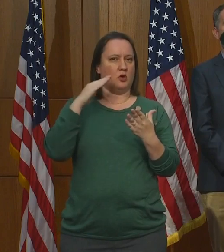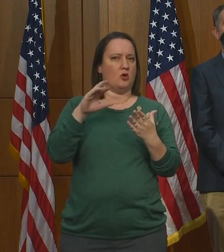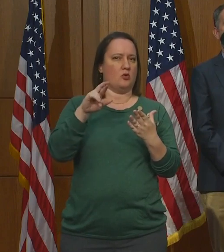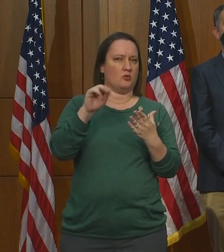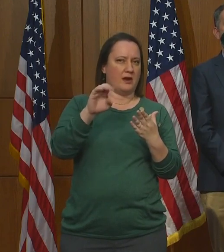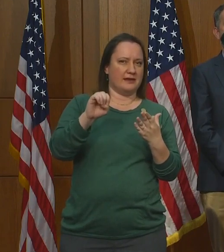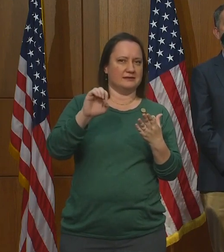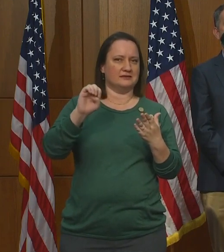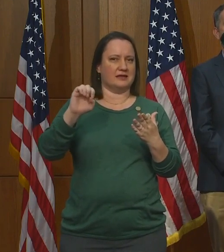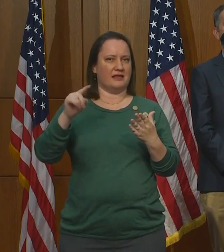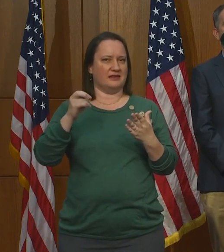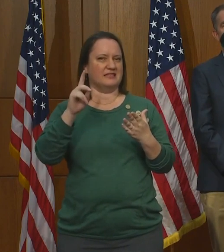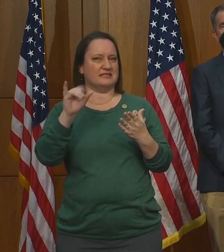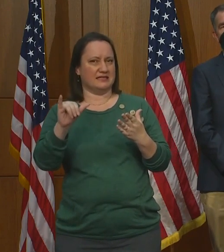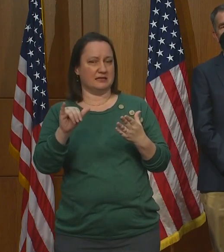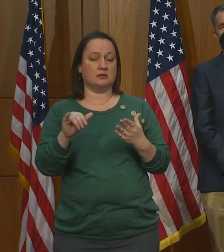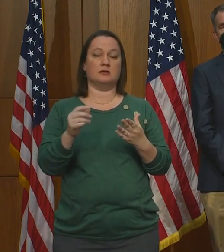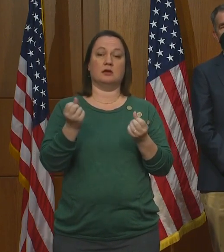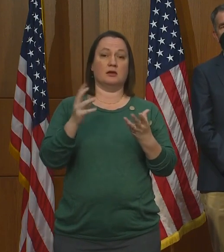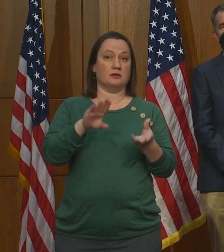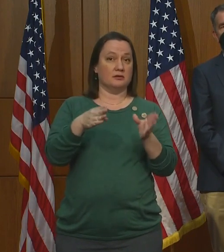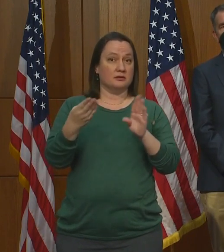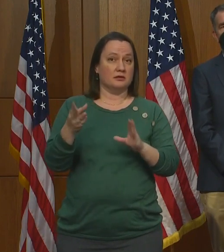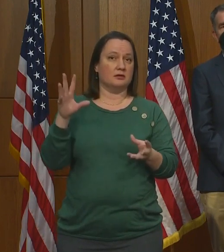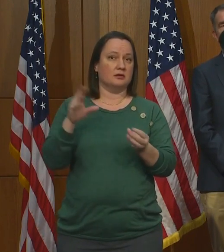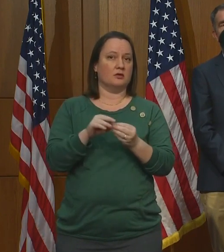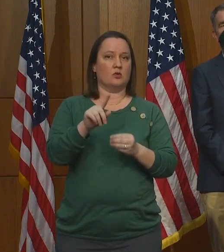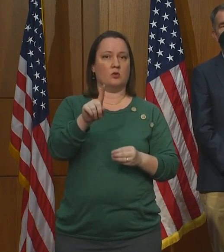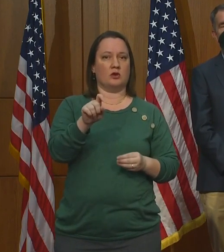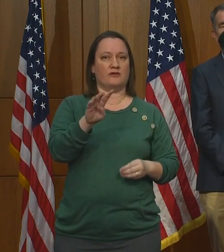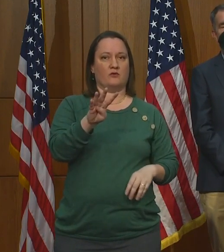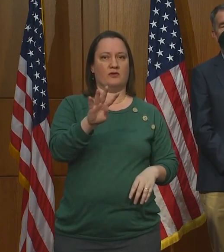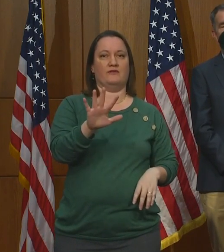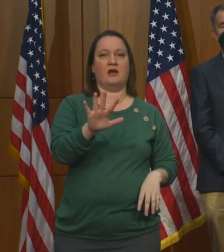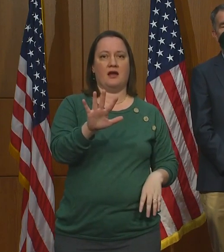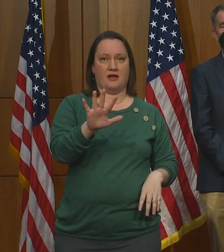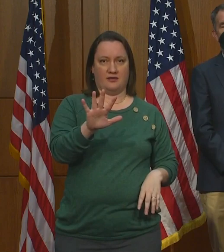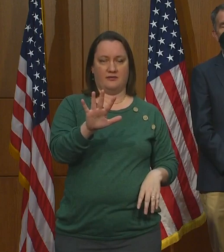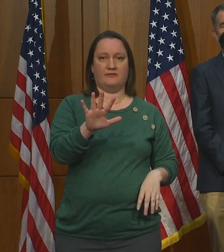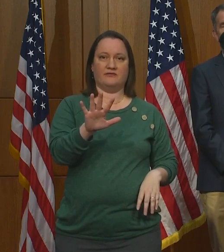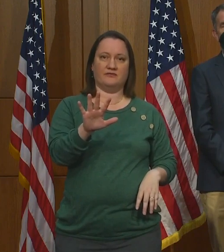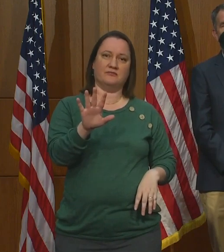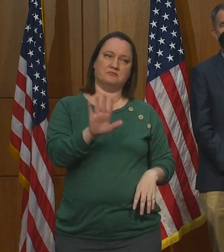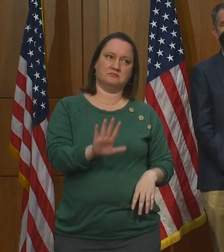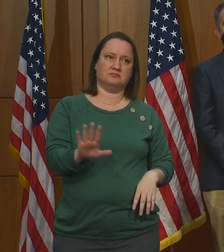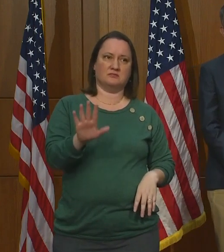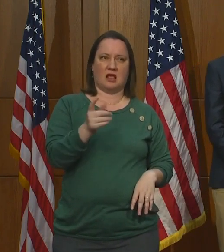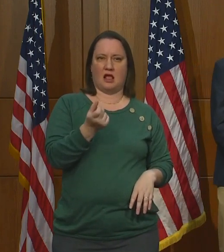WE HAVE BY RACE AND ETHNICITY- DATA AND THE DEATHS IN THAT